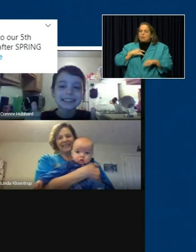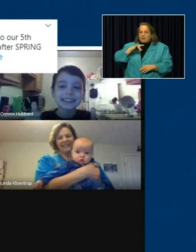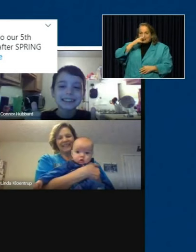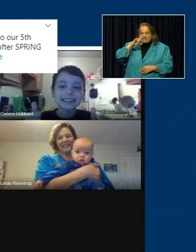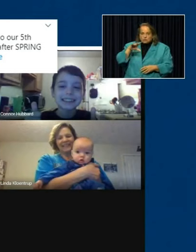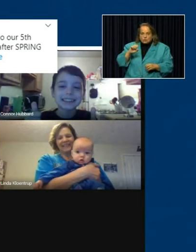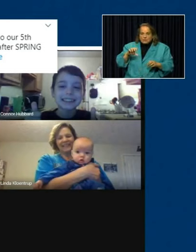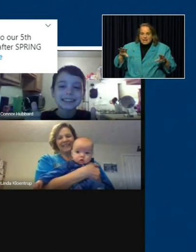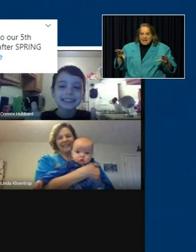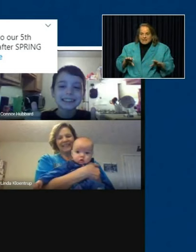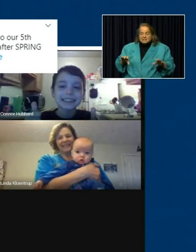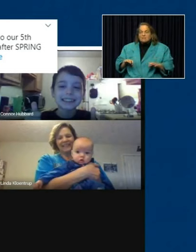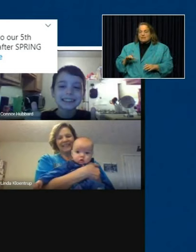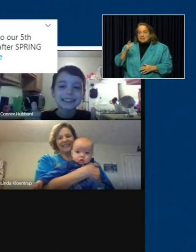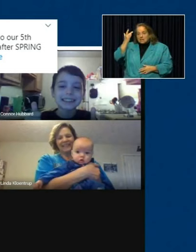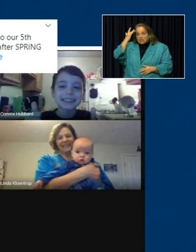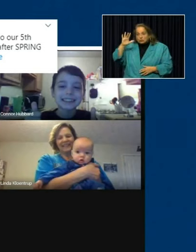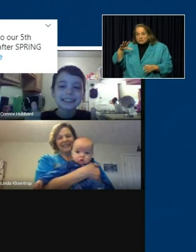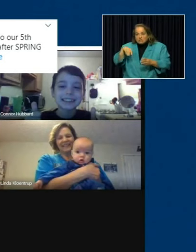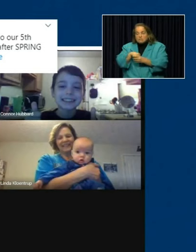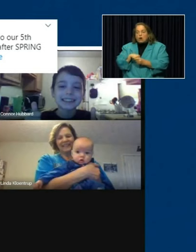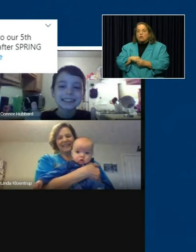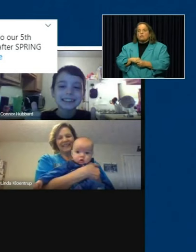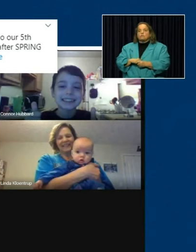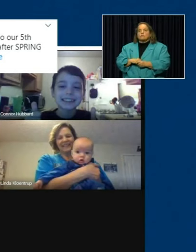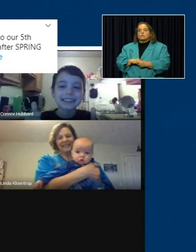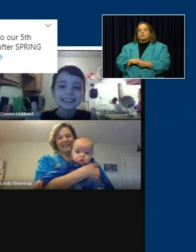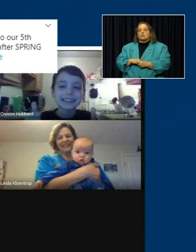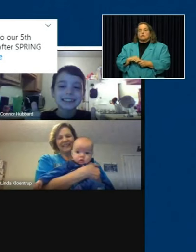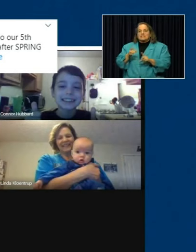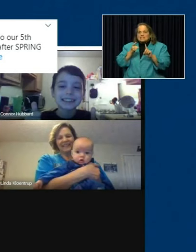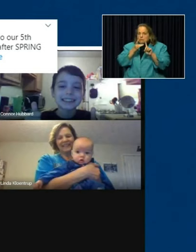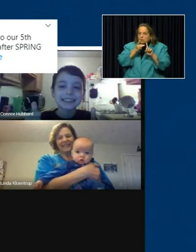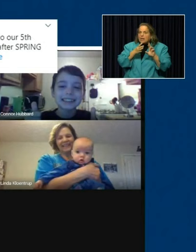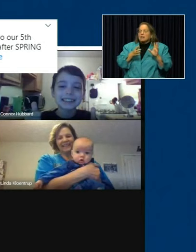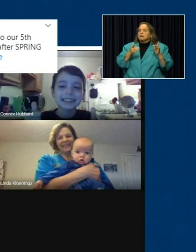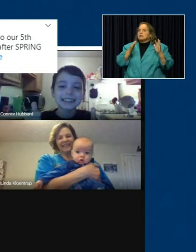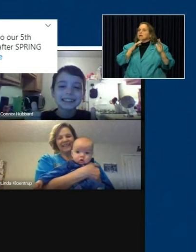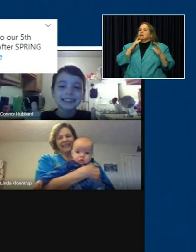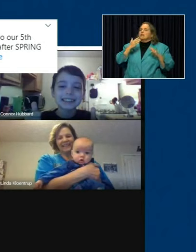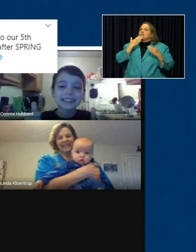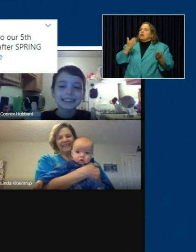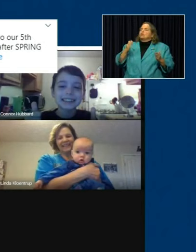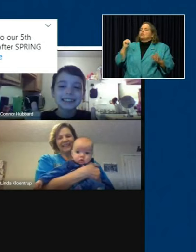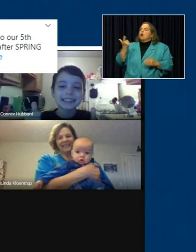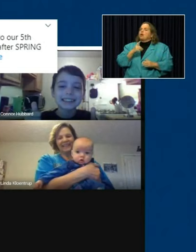I'M THE HEAD BASKETBALL COACH OF THE A BELLARMINE UNIVERSITY IN LOUISVILLE. FIRST AND FOREMOST I'M A